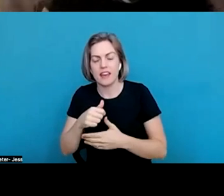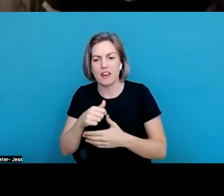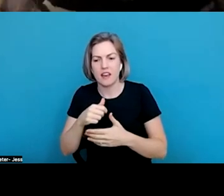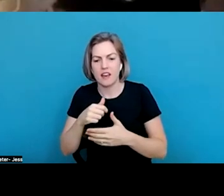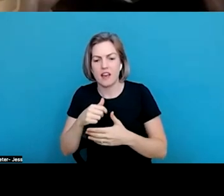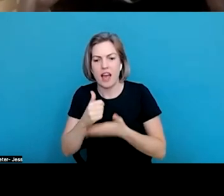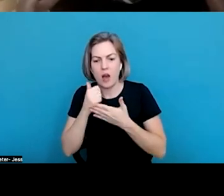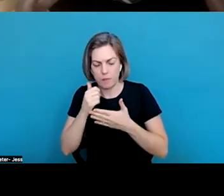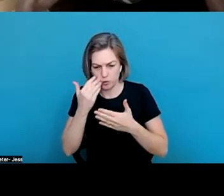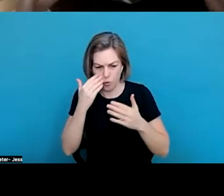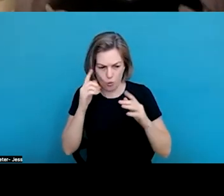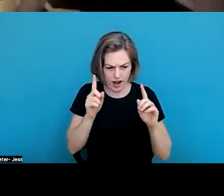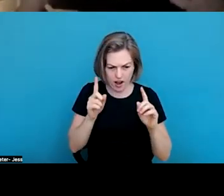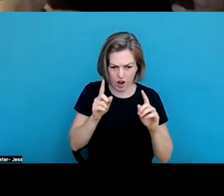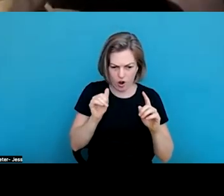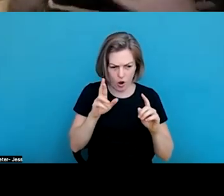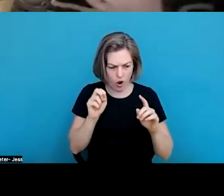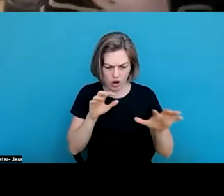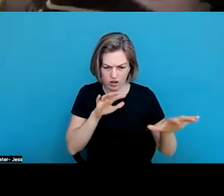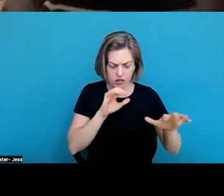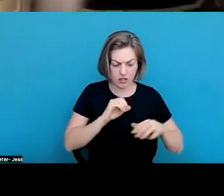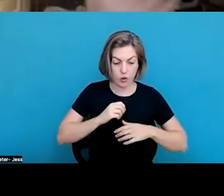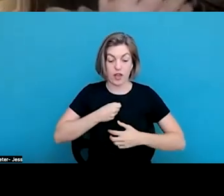to place them in a place so while they could look around